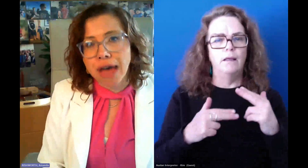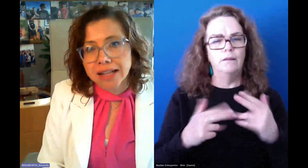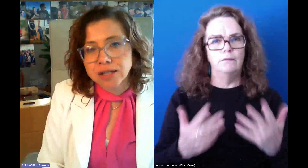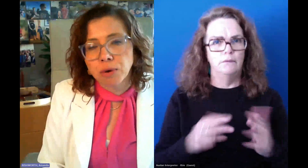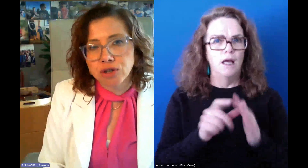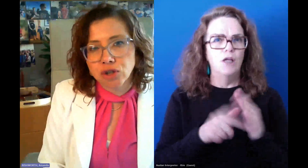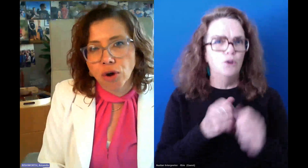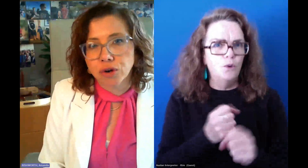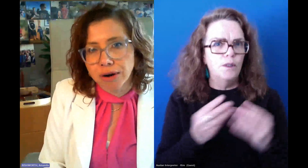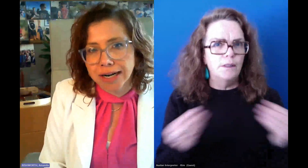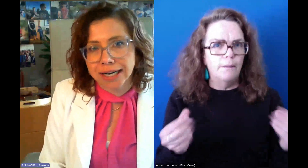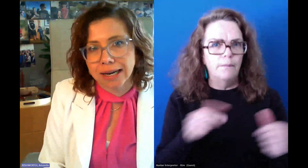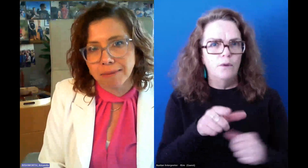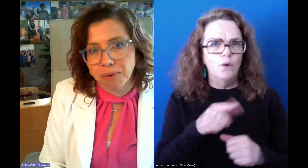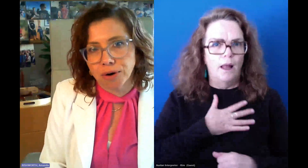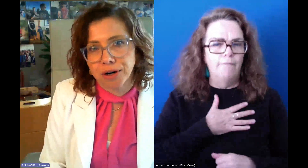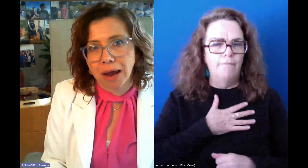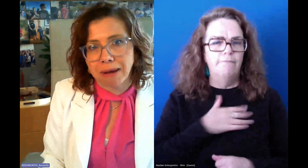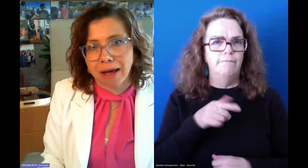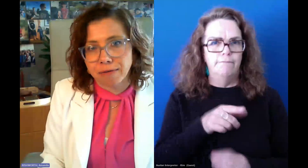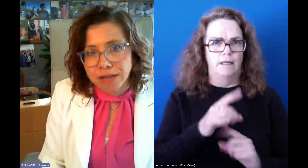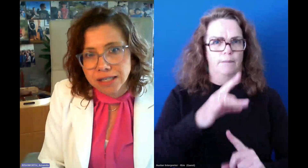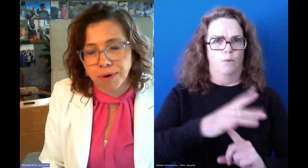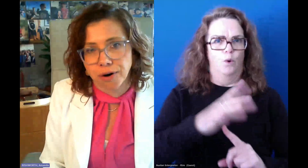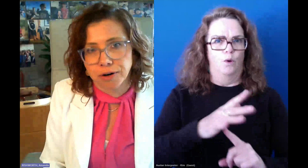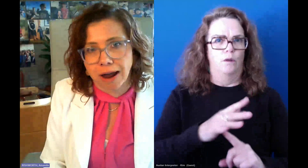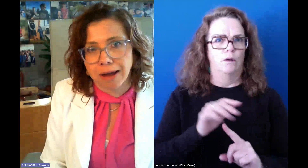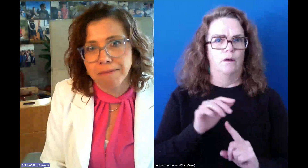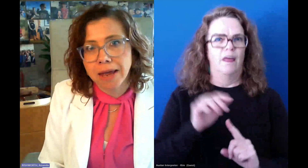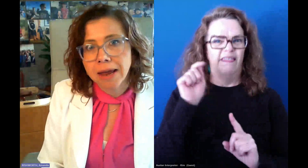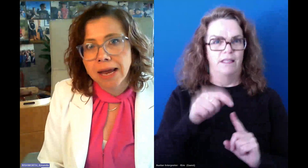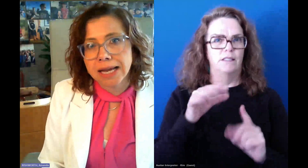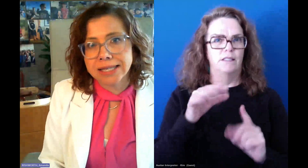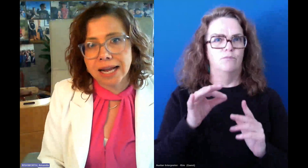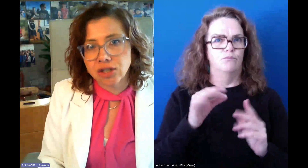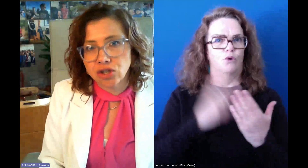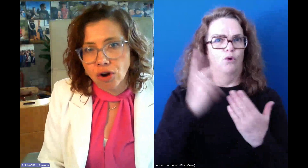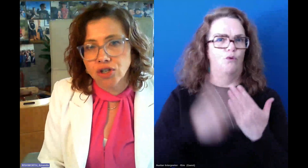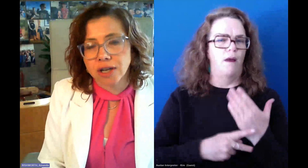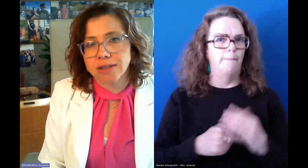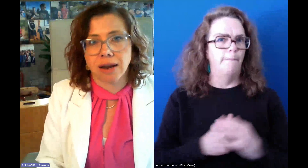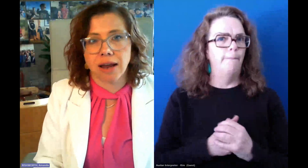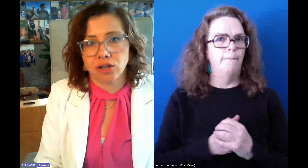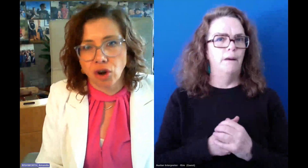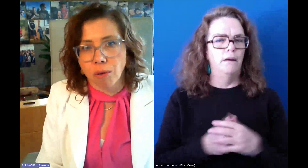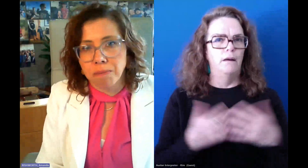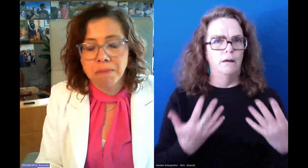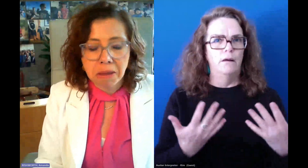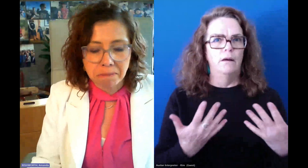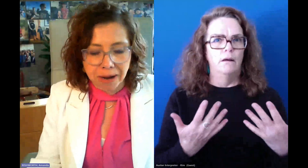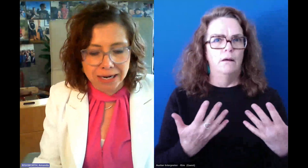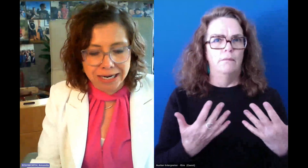and that's what's so critically important about this program is that it's not just a job but it